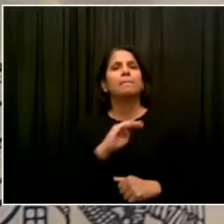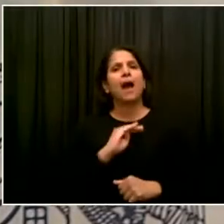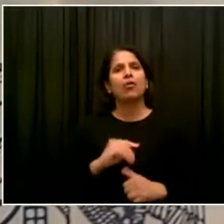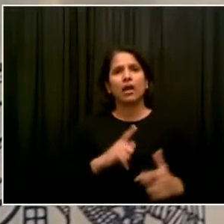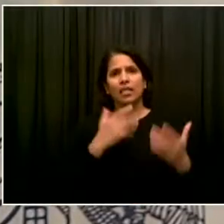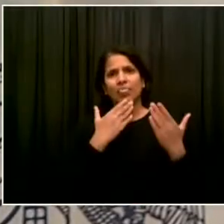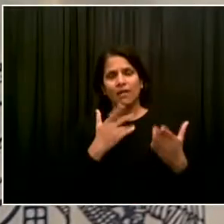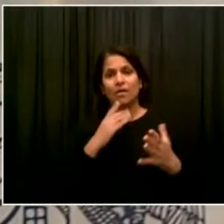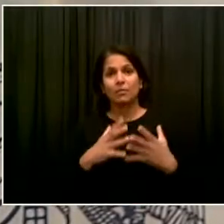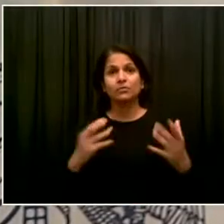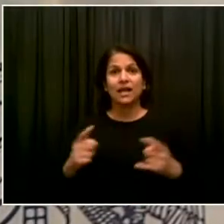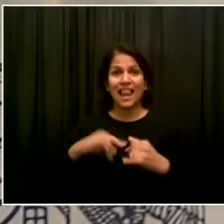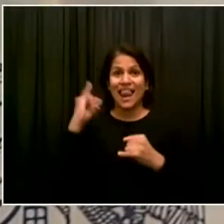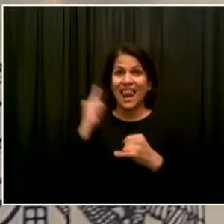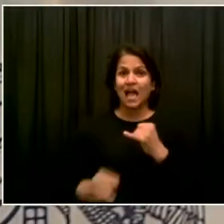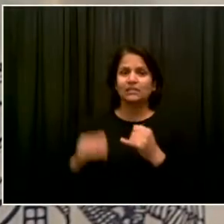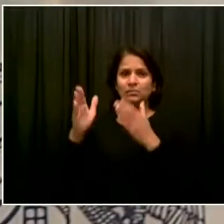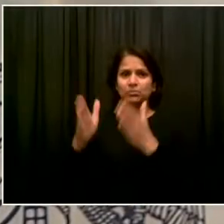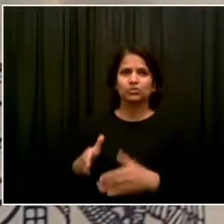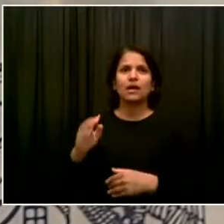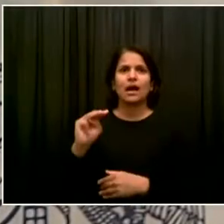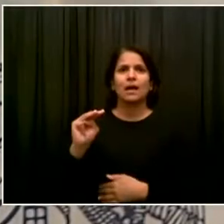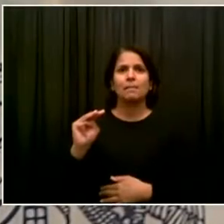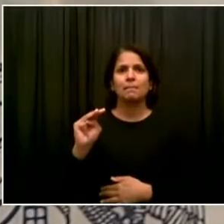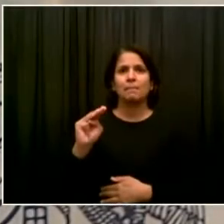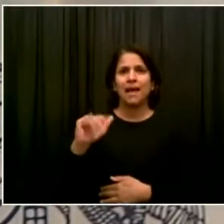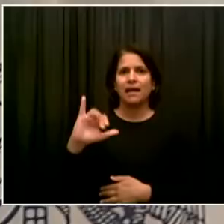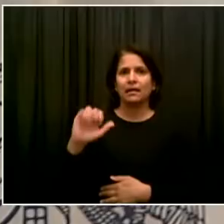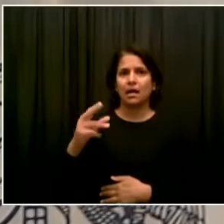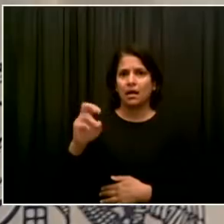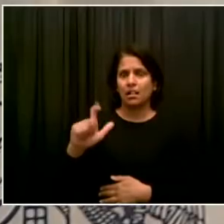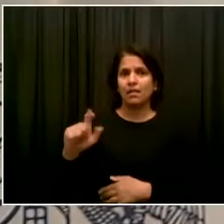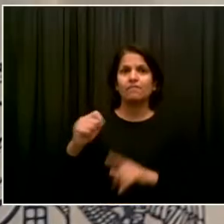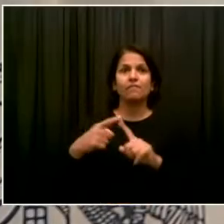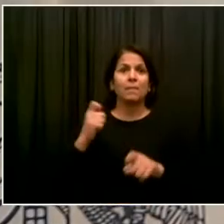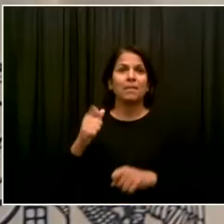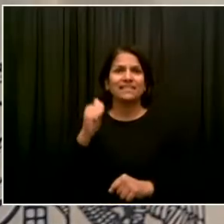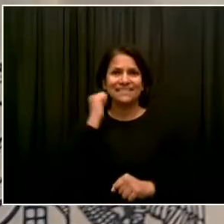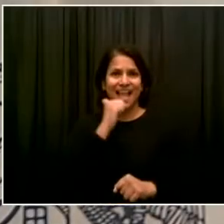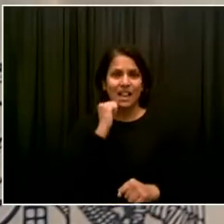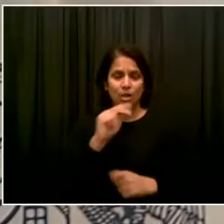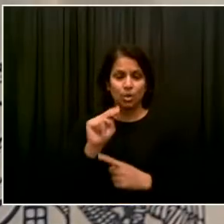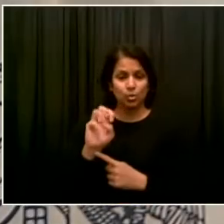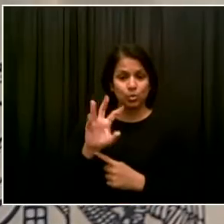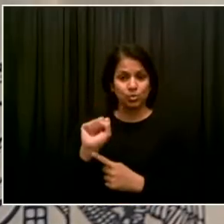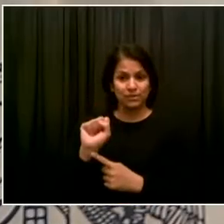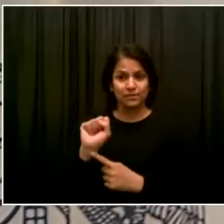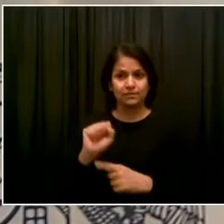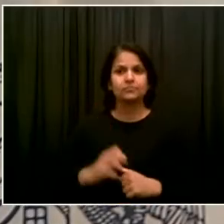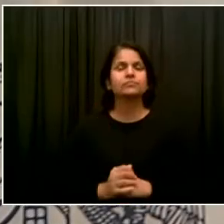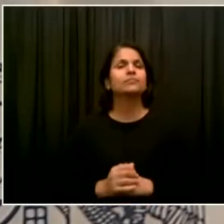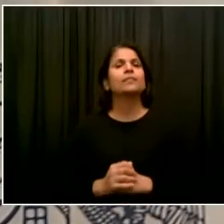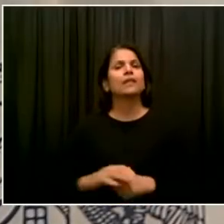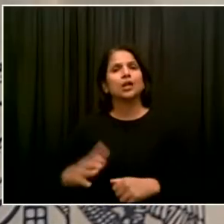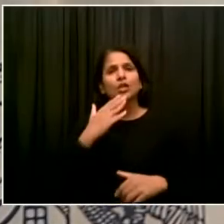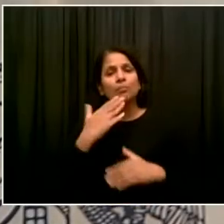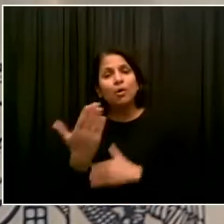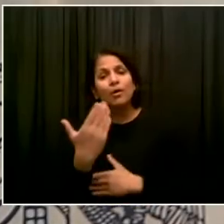THE VACCINATION AFFORDS. THANK YOU VERY MUCH. OUR ASLT